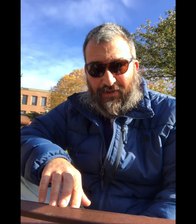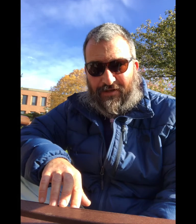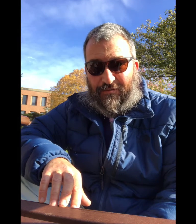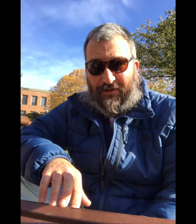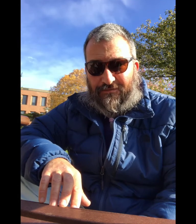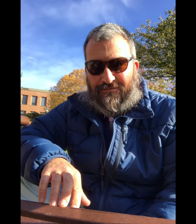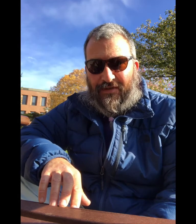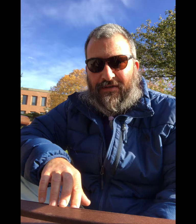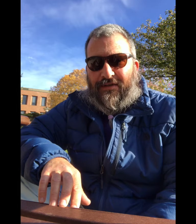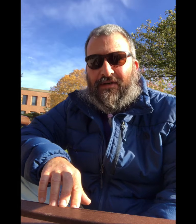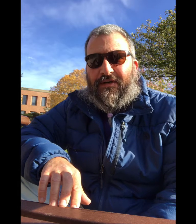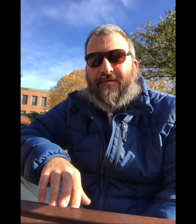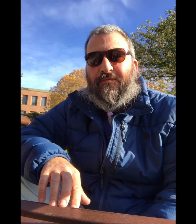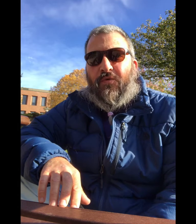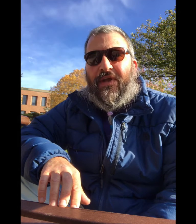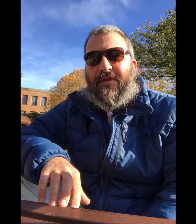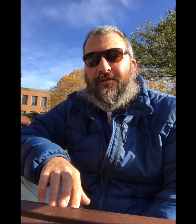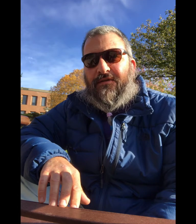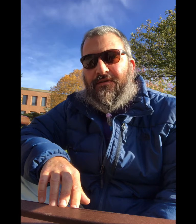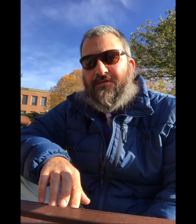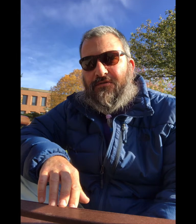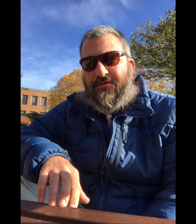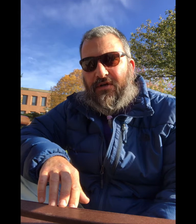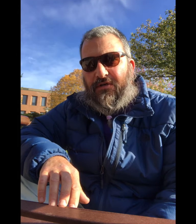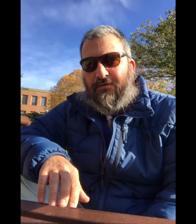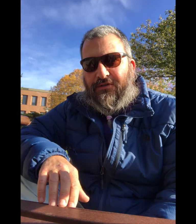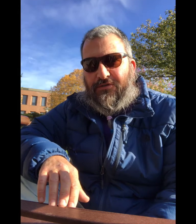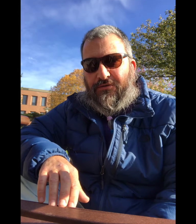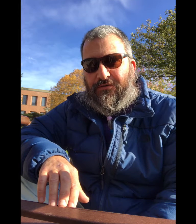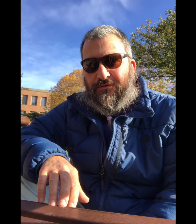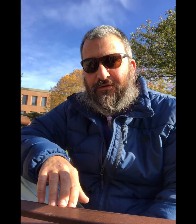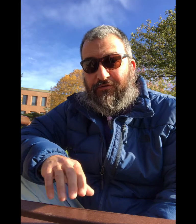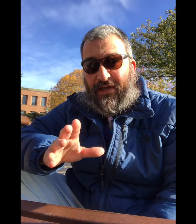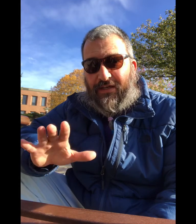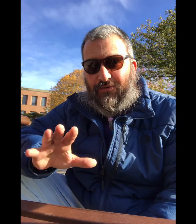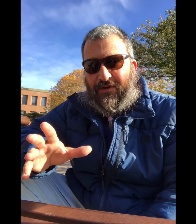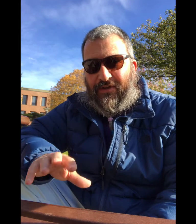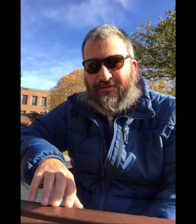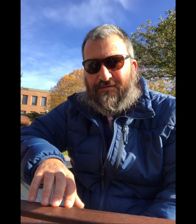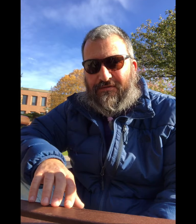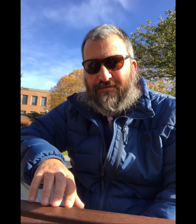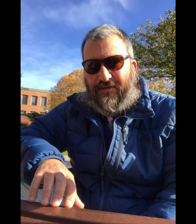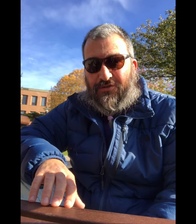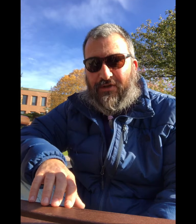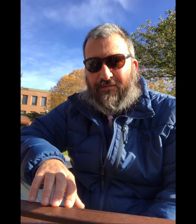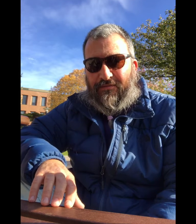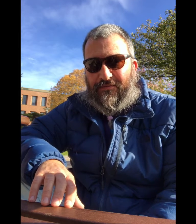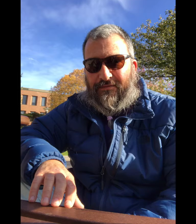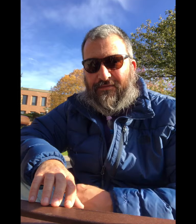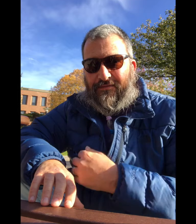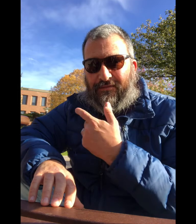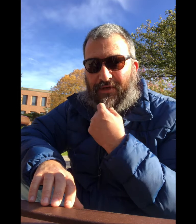in a minute. The way that the students are going to find where these extrema